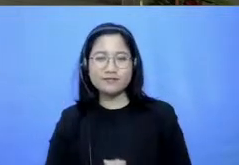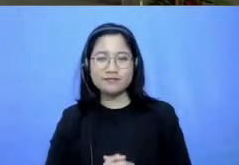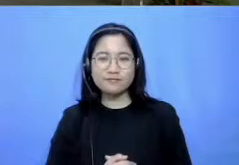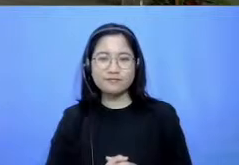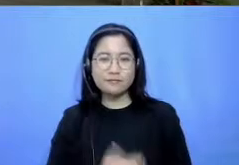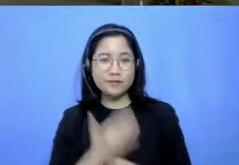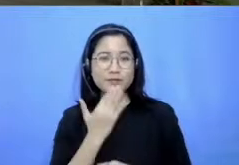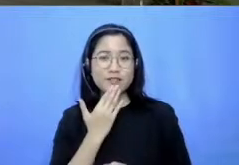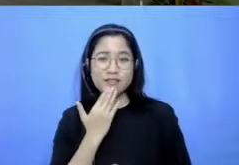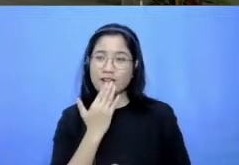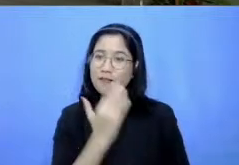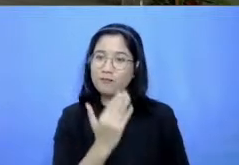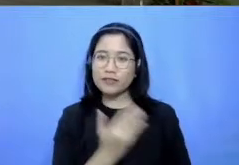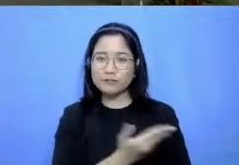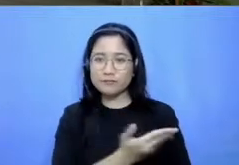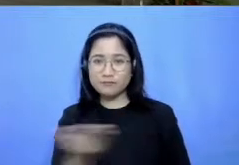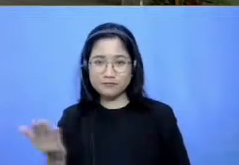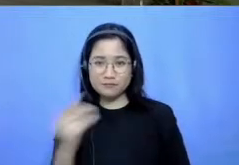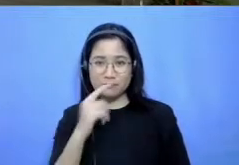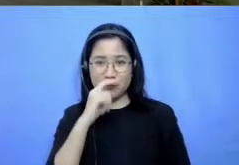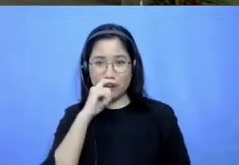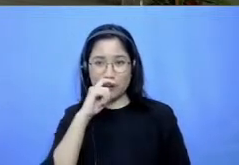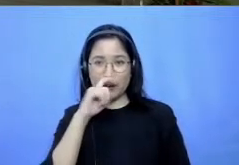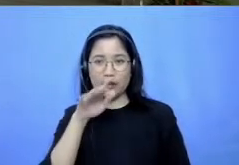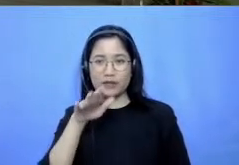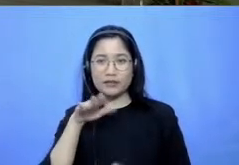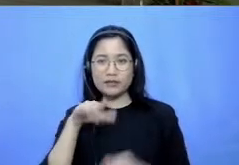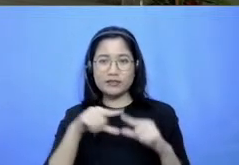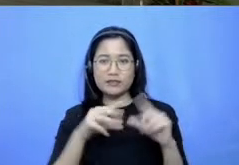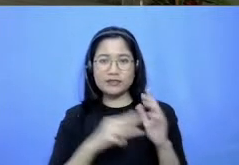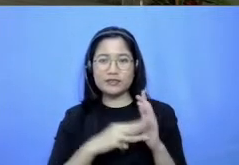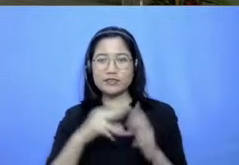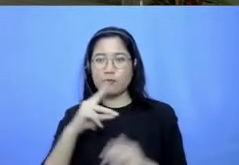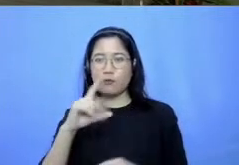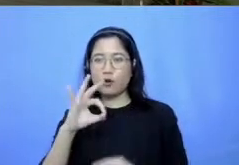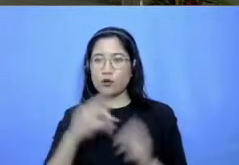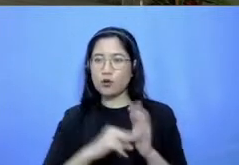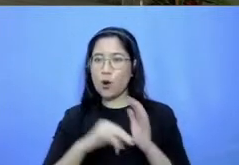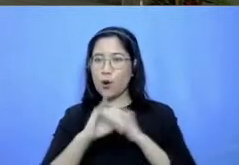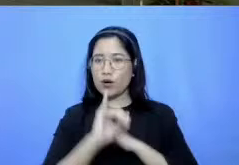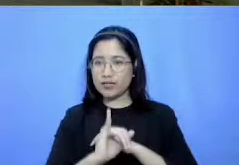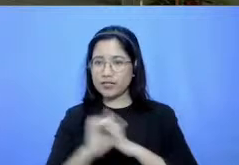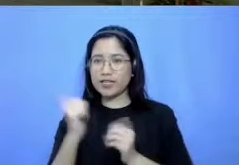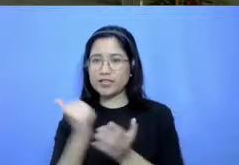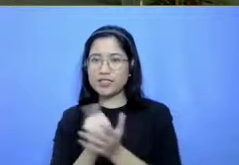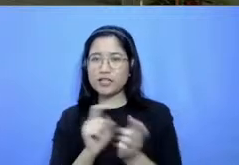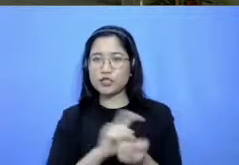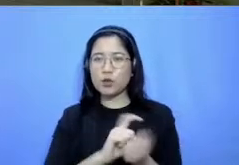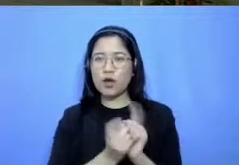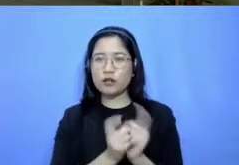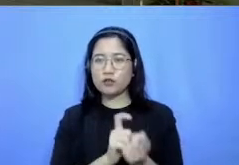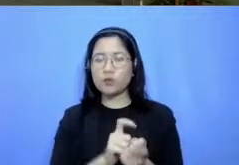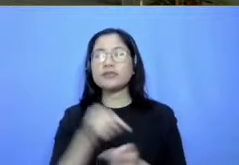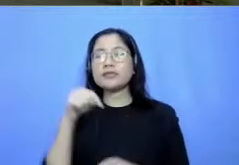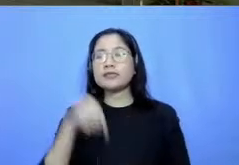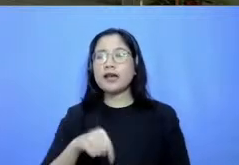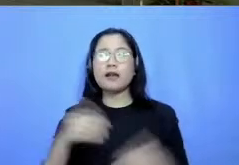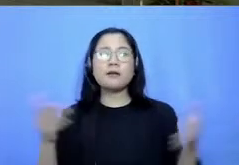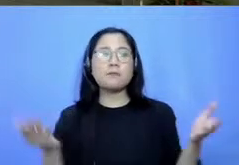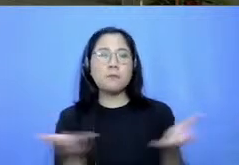congratulations to Mr. Zamroni from Sidoarjo and now we will go to the stream, we